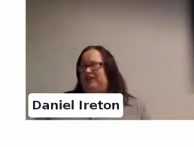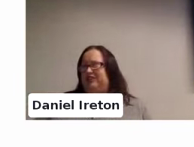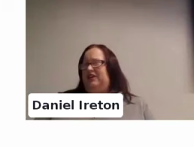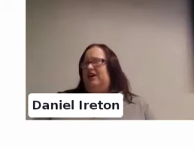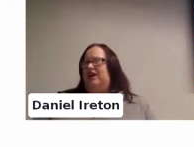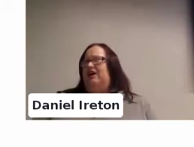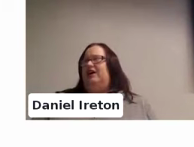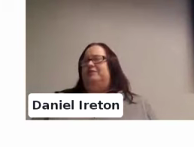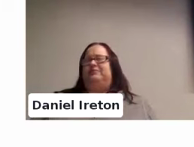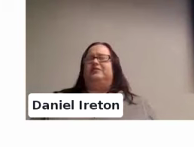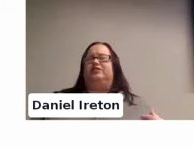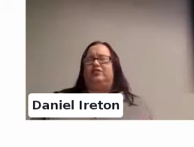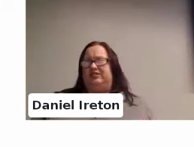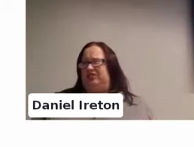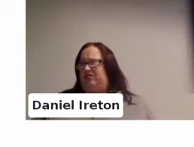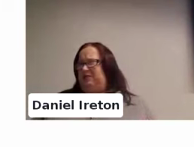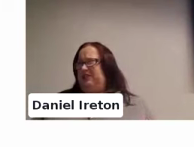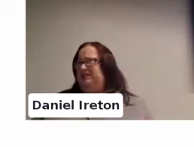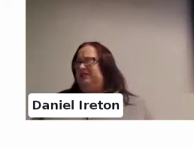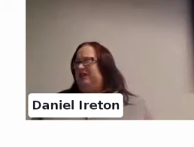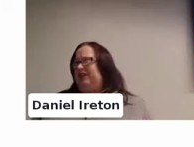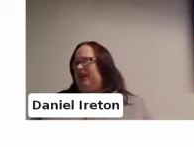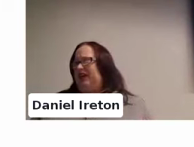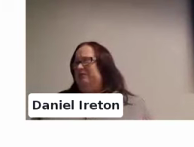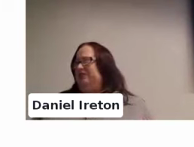Daniel: Oh yeah, why don't you talk about in this.